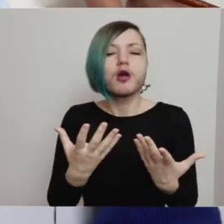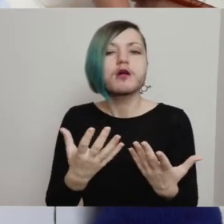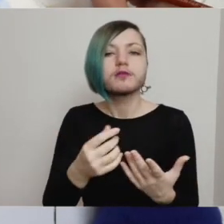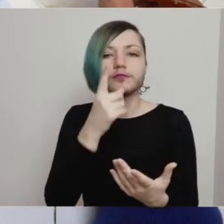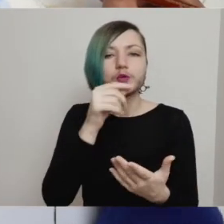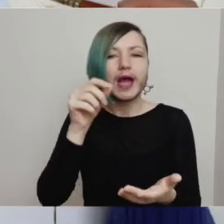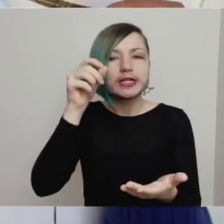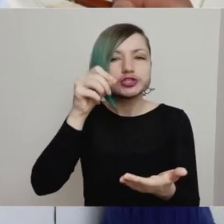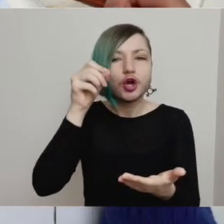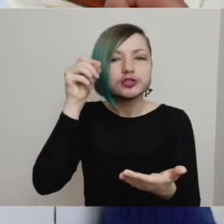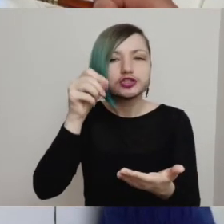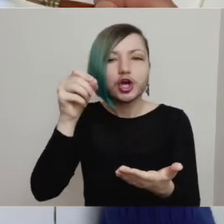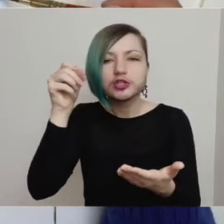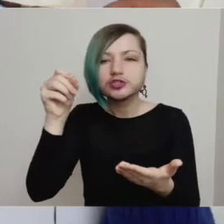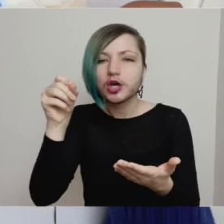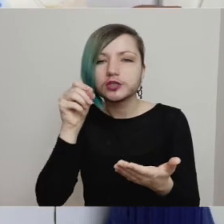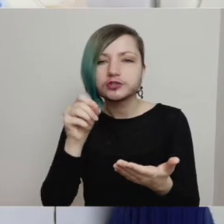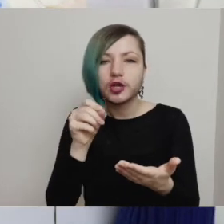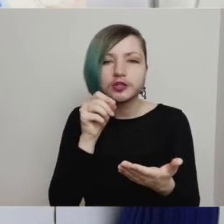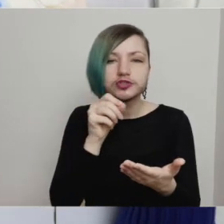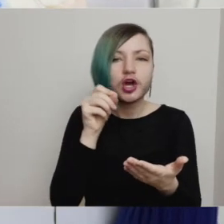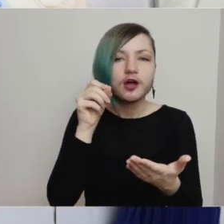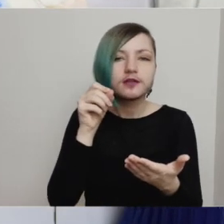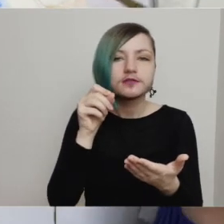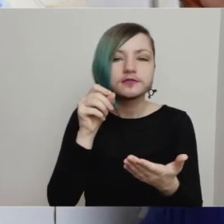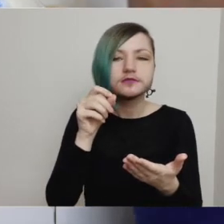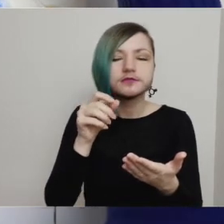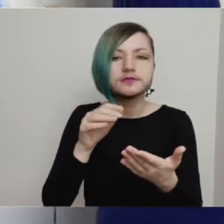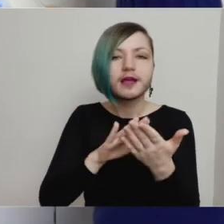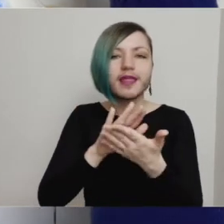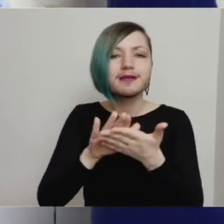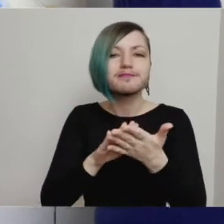in like that and float it and then when it dries you'll get some lovely watery marks